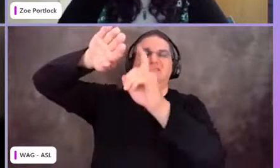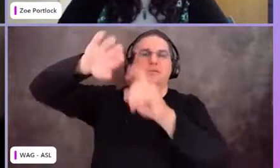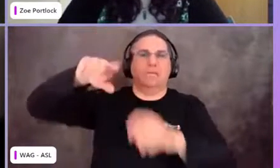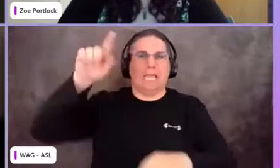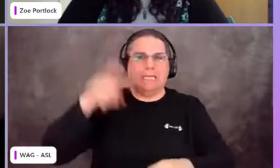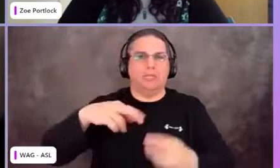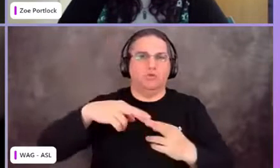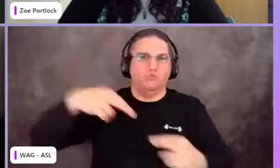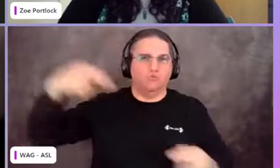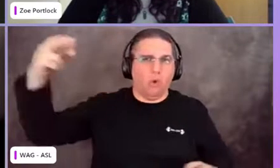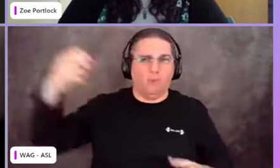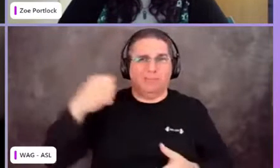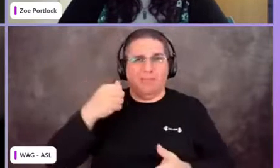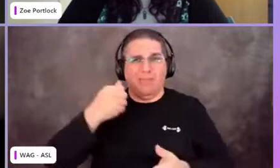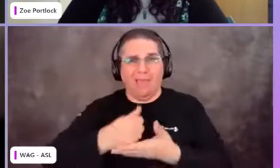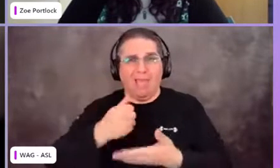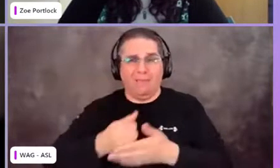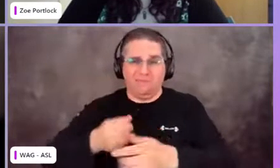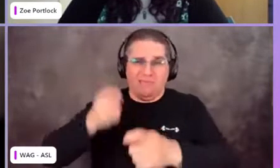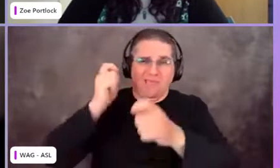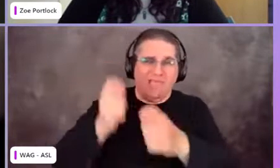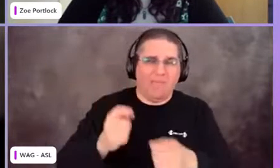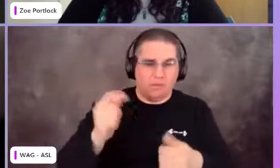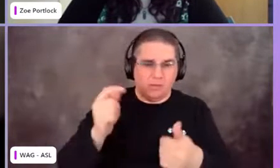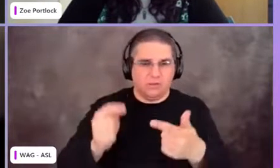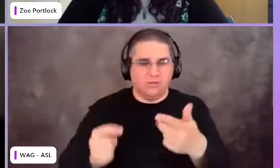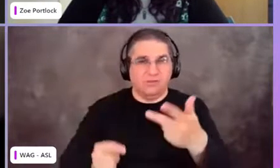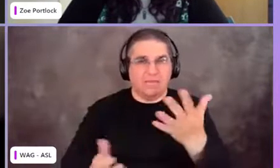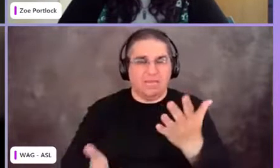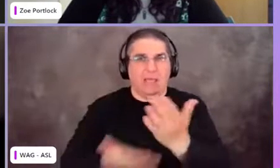path, but suddenly you get to this point where if you didn't bring ropes and somebody to